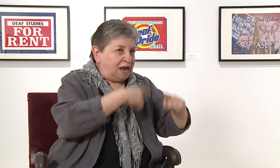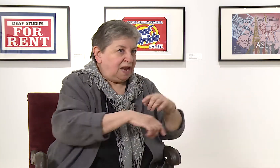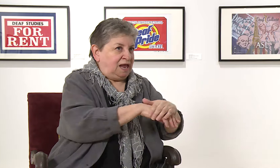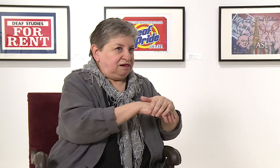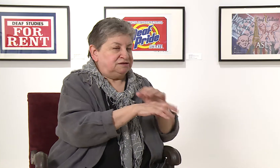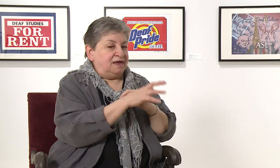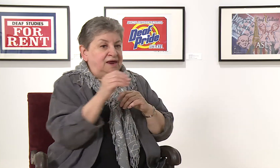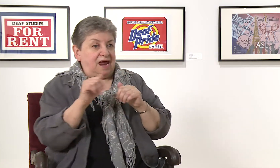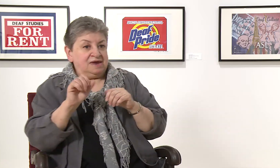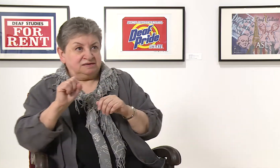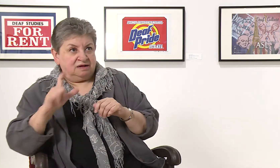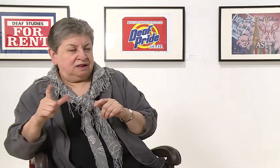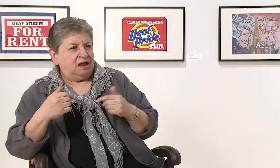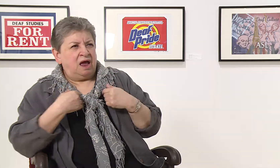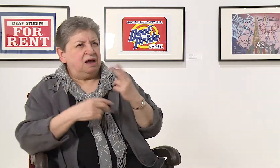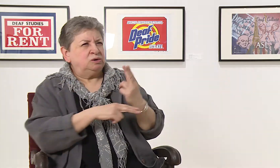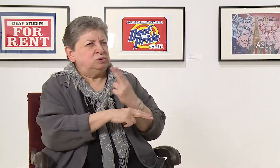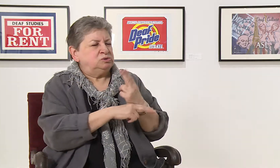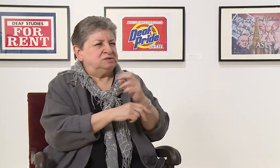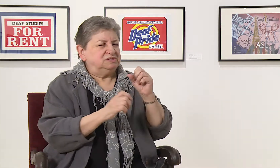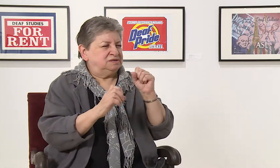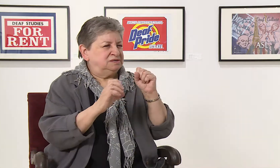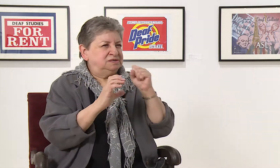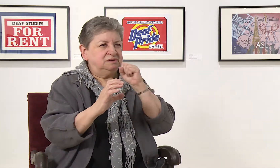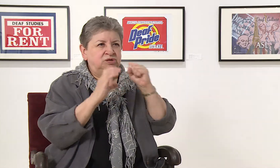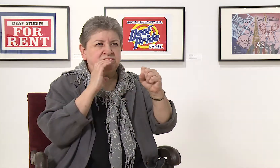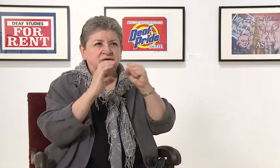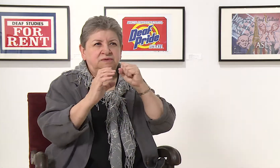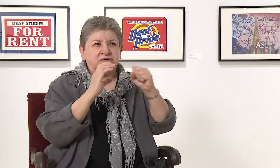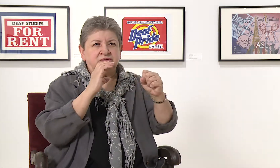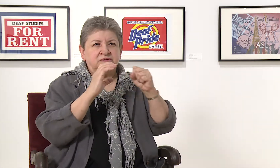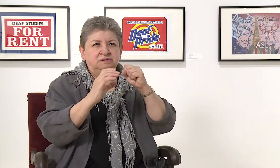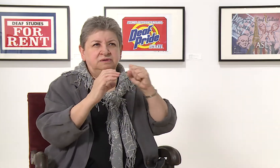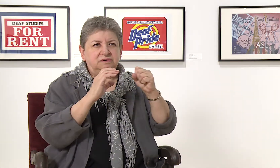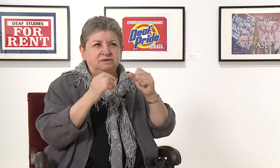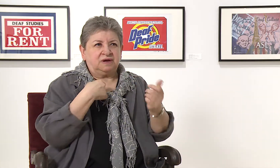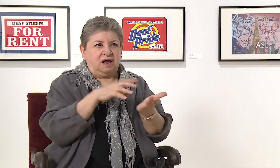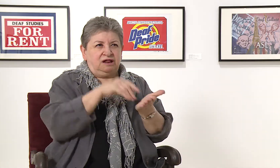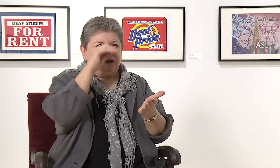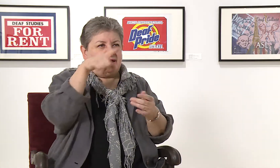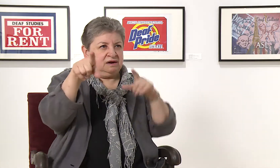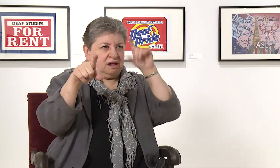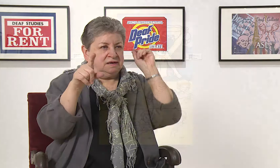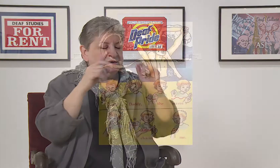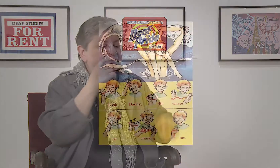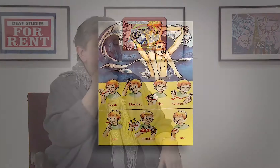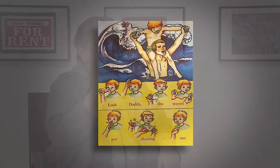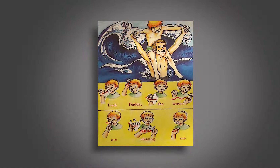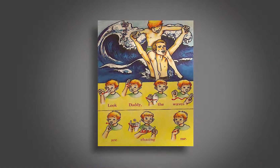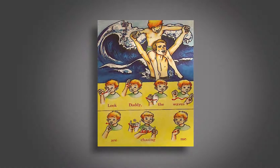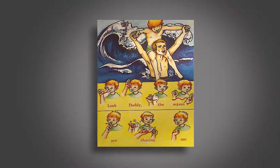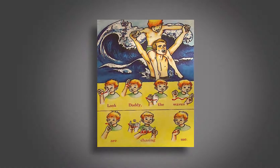but just Signed English and American Sign Language. I used Simultaneous Communication that I had learned at Gallaudet.